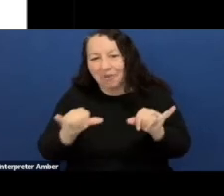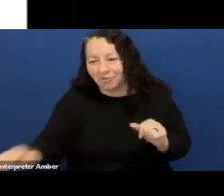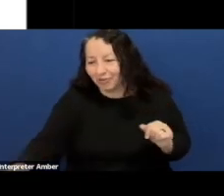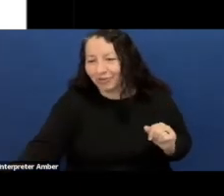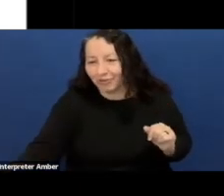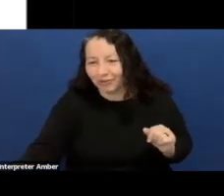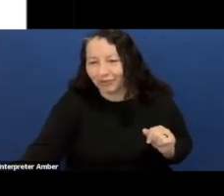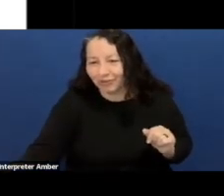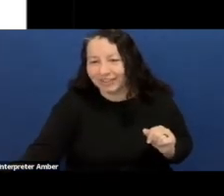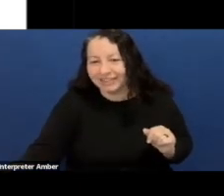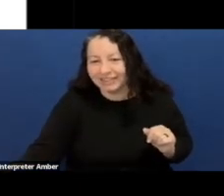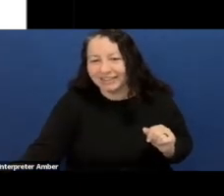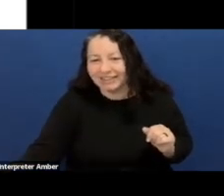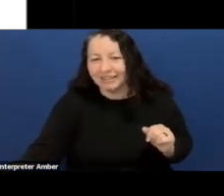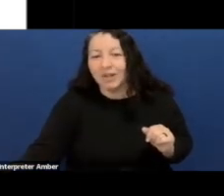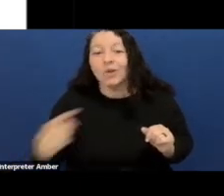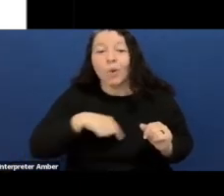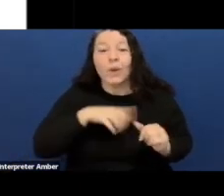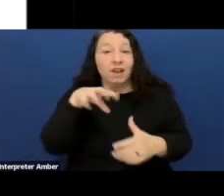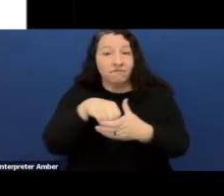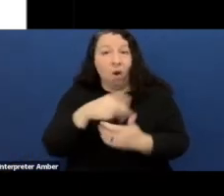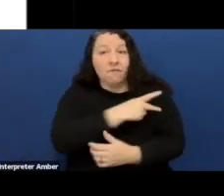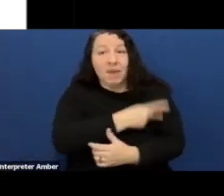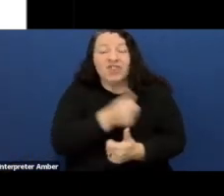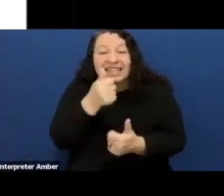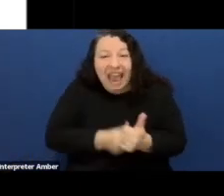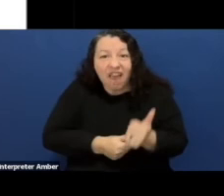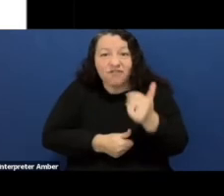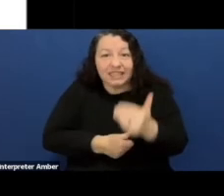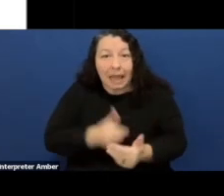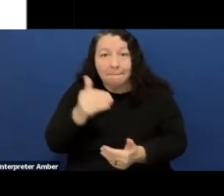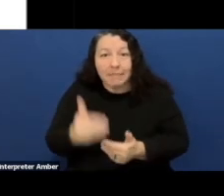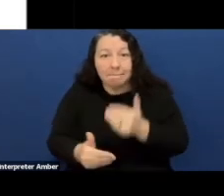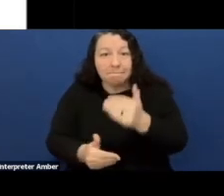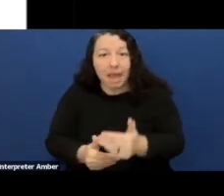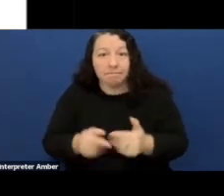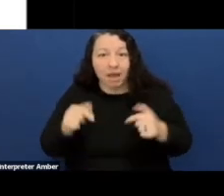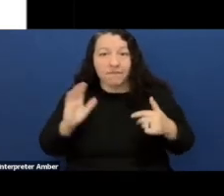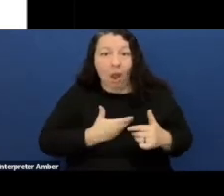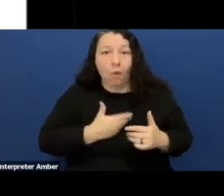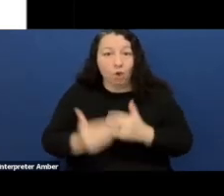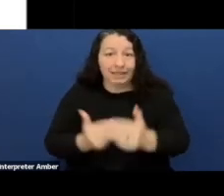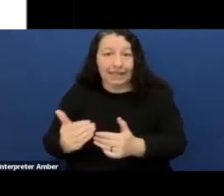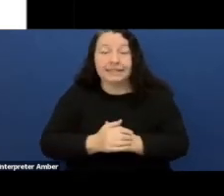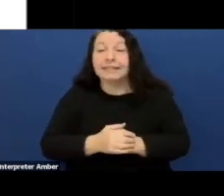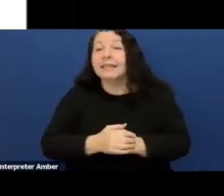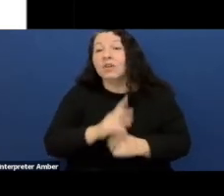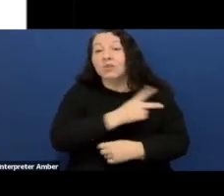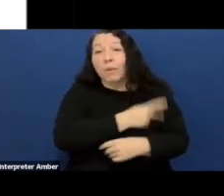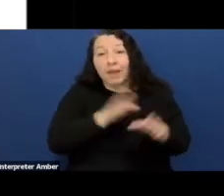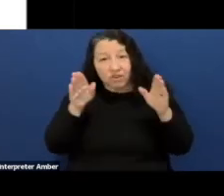research a little differently than your standard research process. We involve patients at every